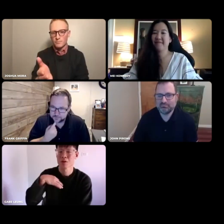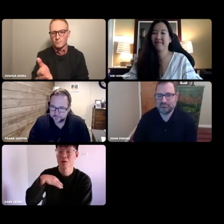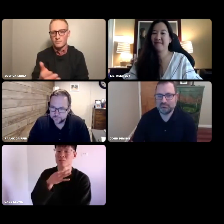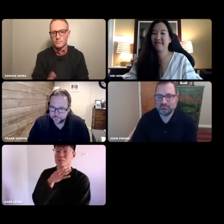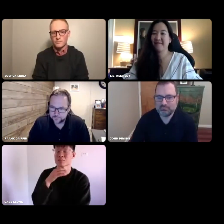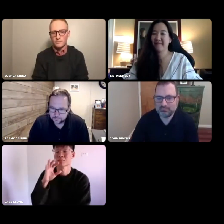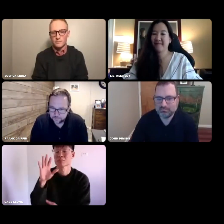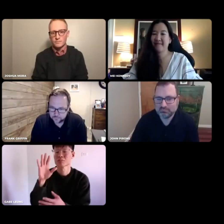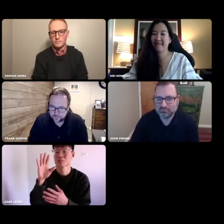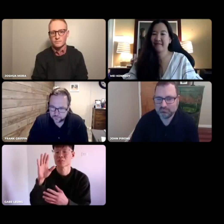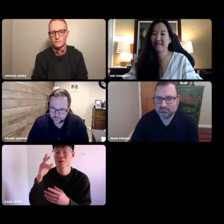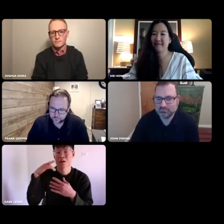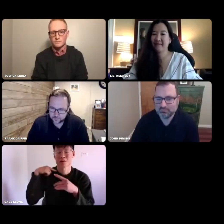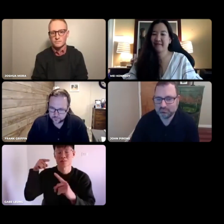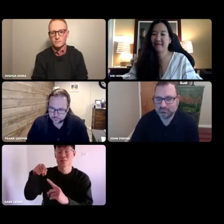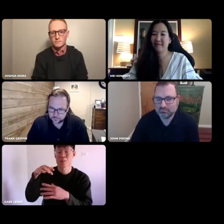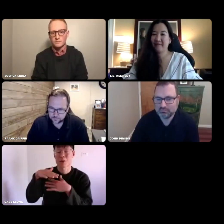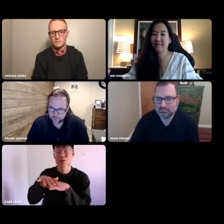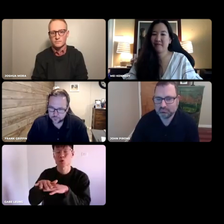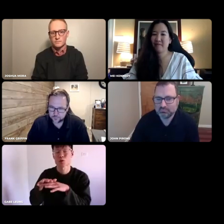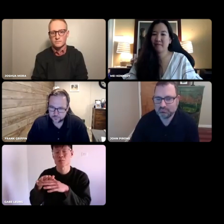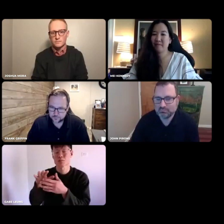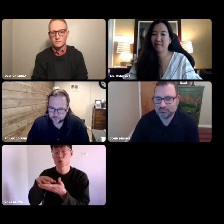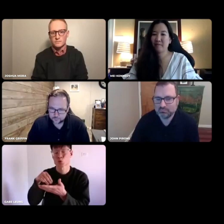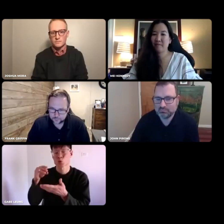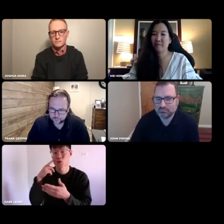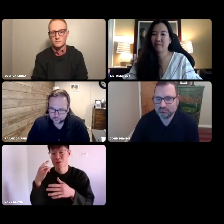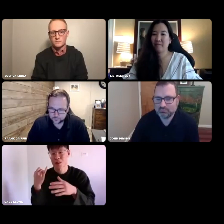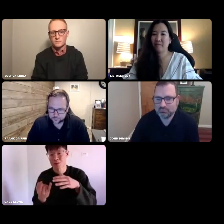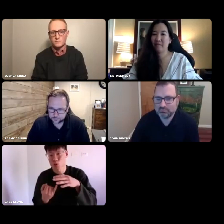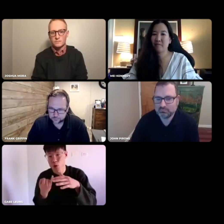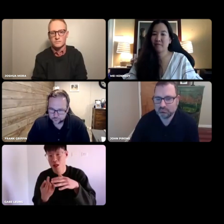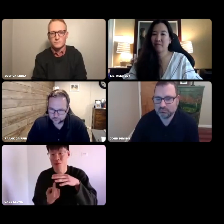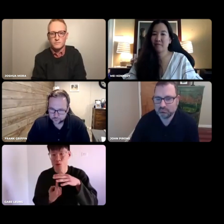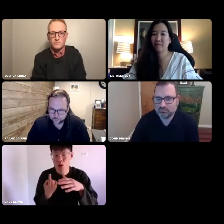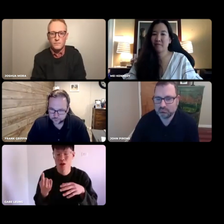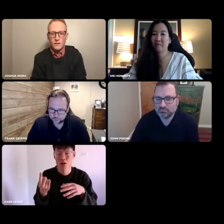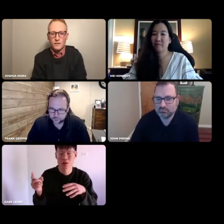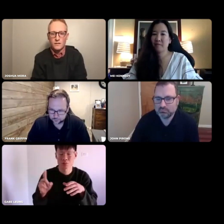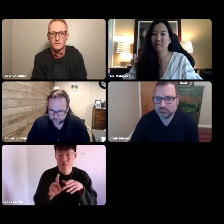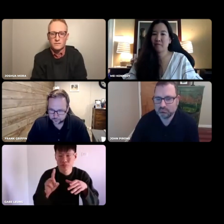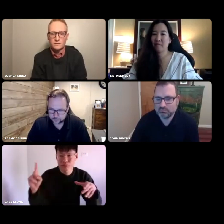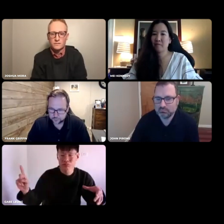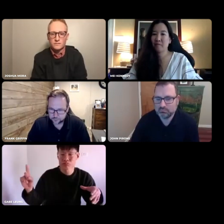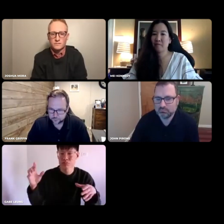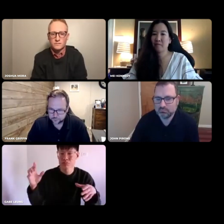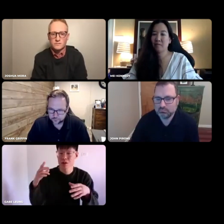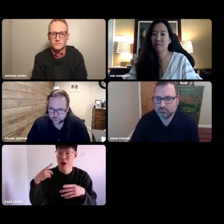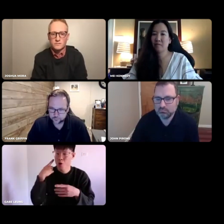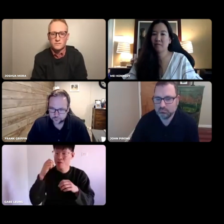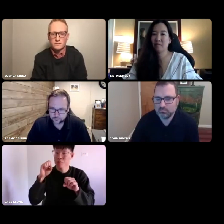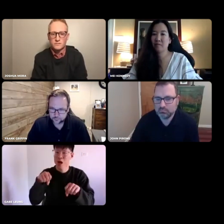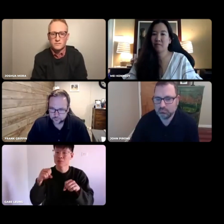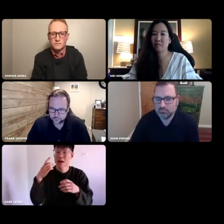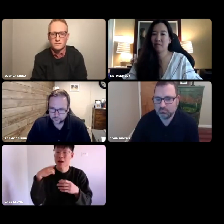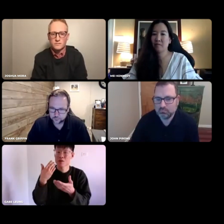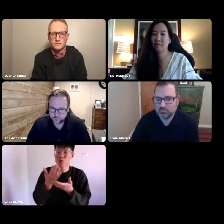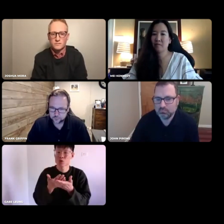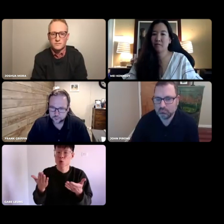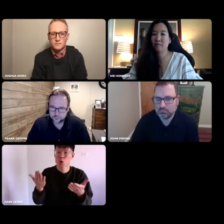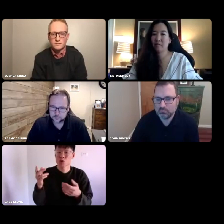I wonder about mainstream students who are isolated.